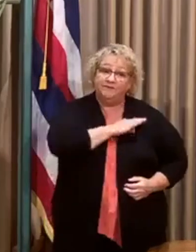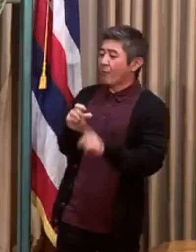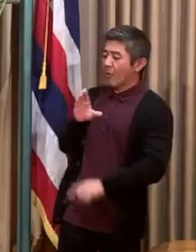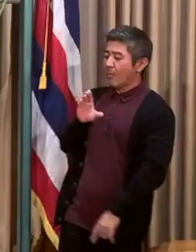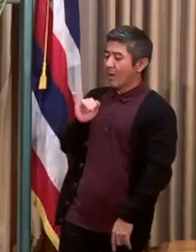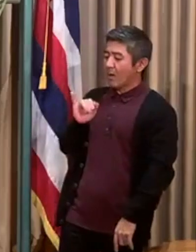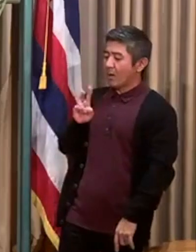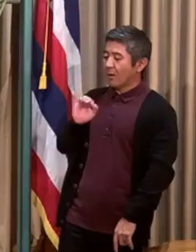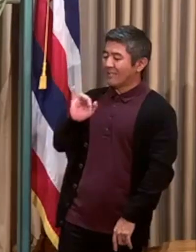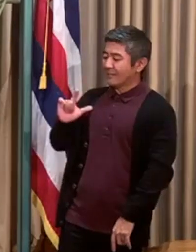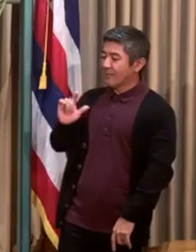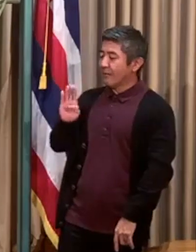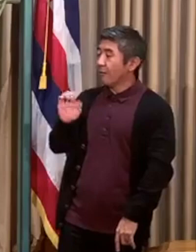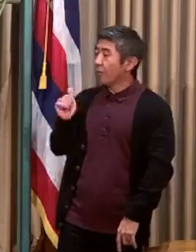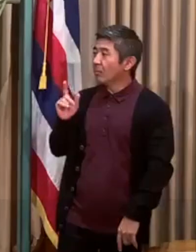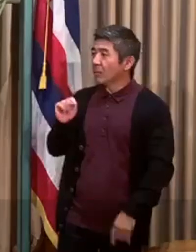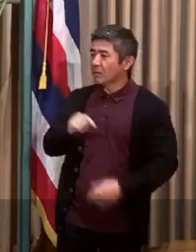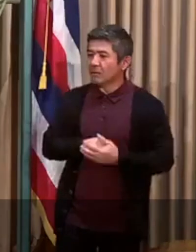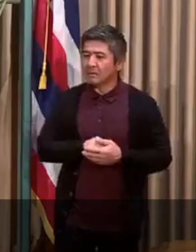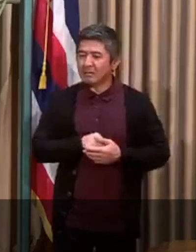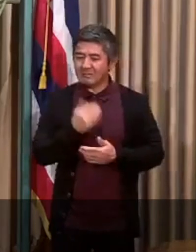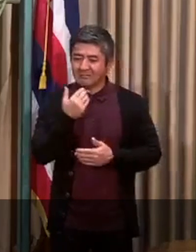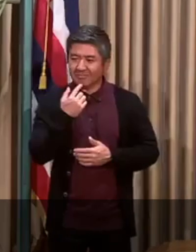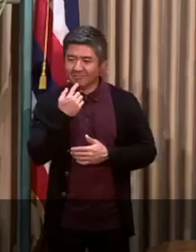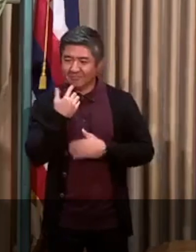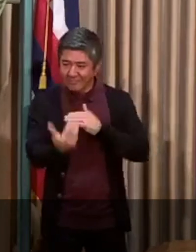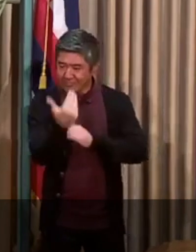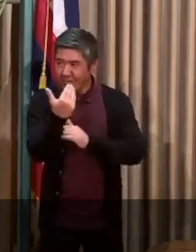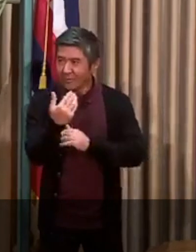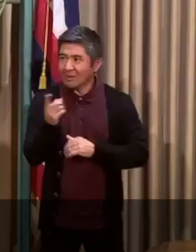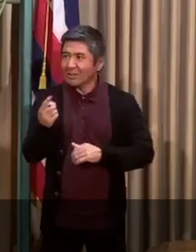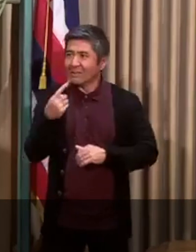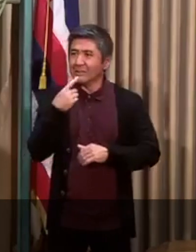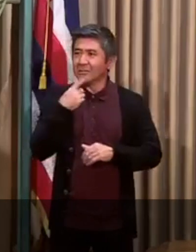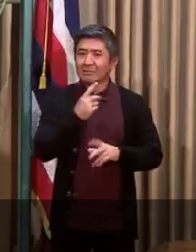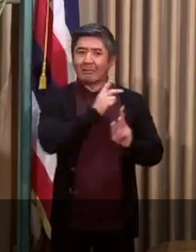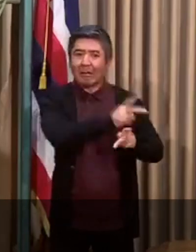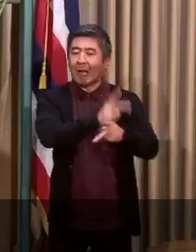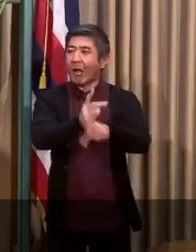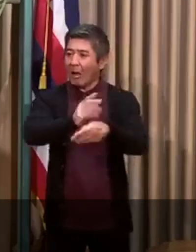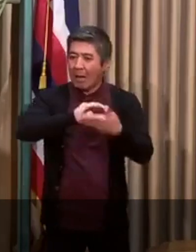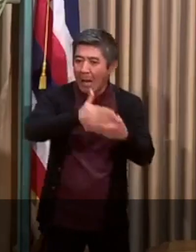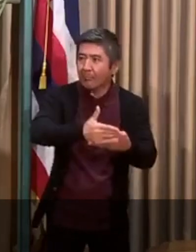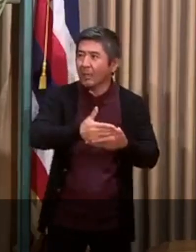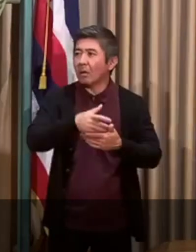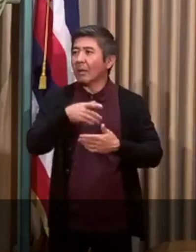*Off-screen* Your message this morning considers the use of loaner laptops and broadband access for students,